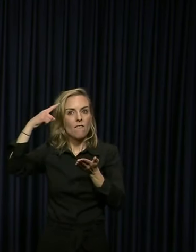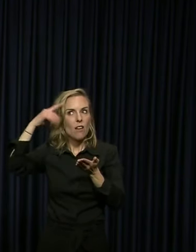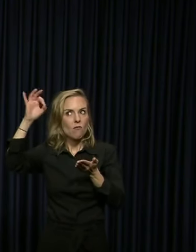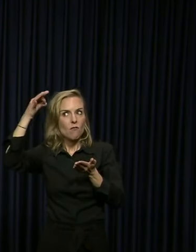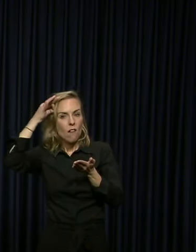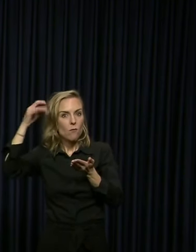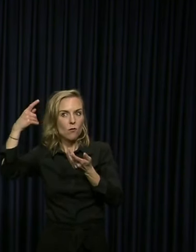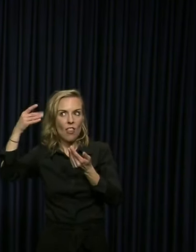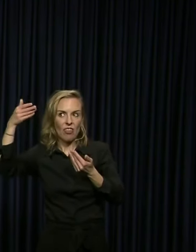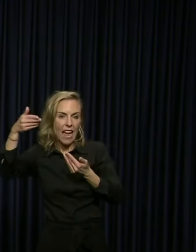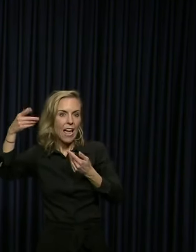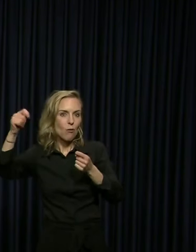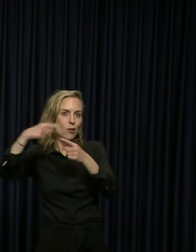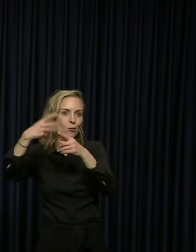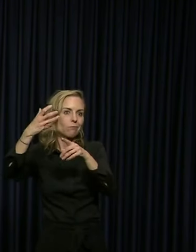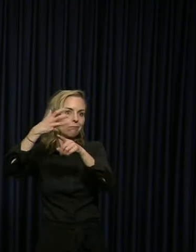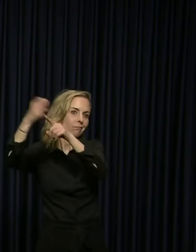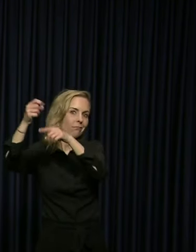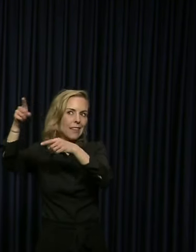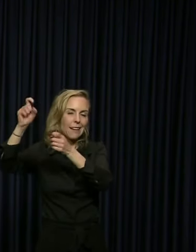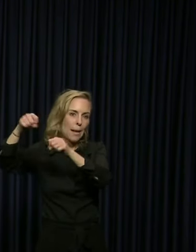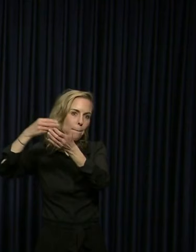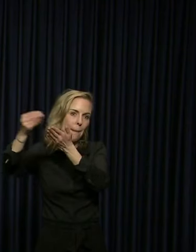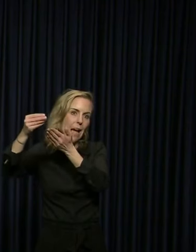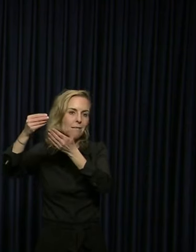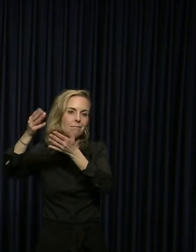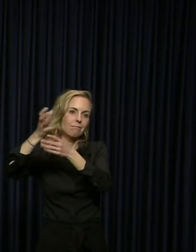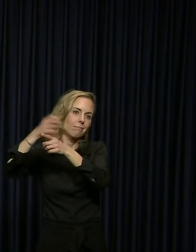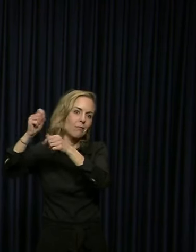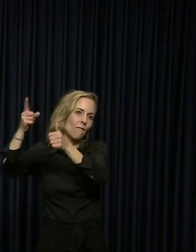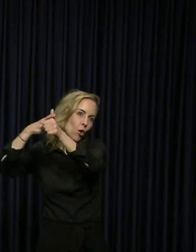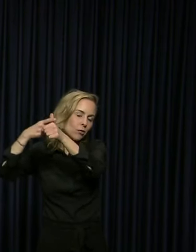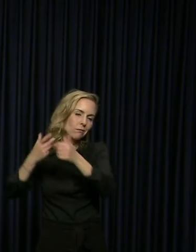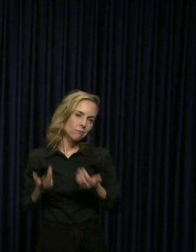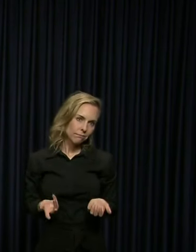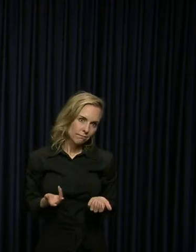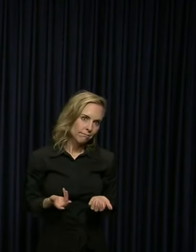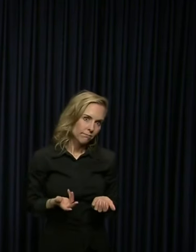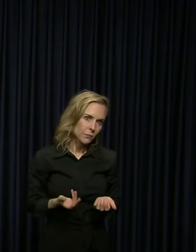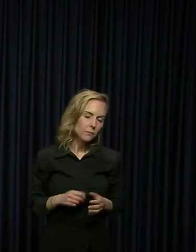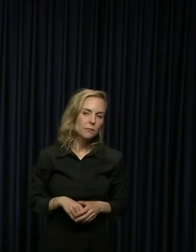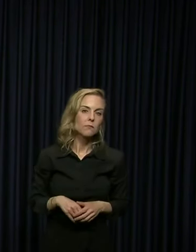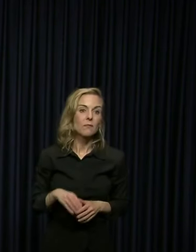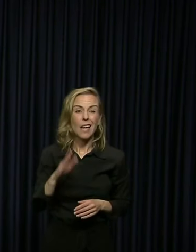THOUGHTFUL ABOUT THE WHERE AND THE HOW THAT WE DO IT.